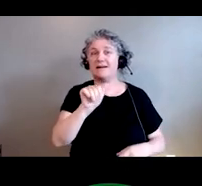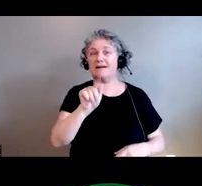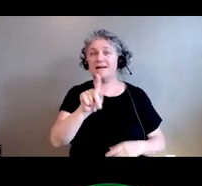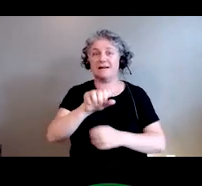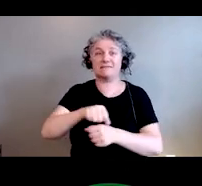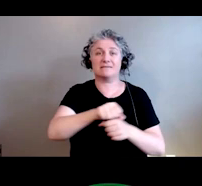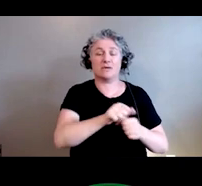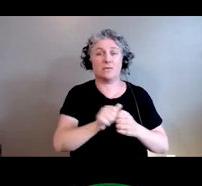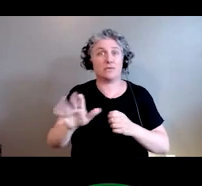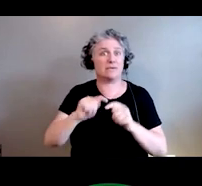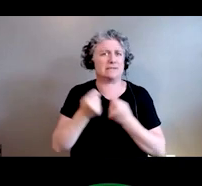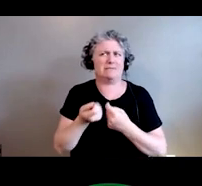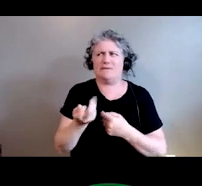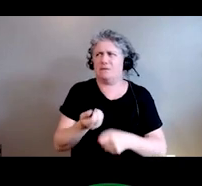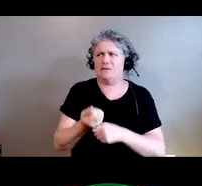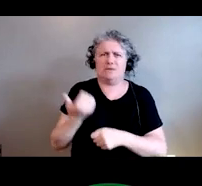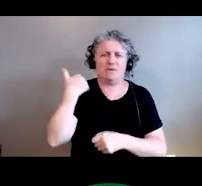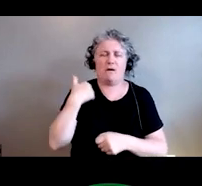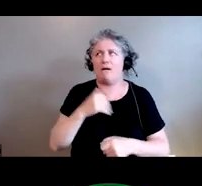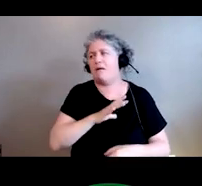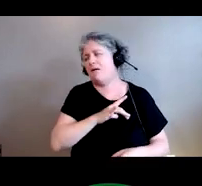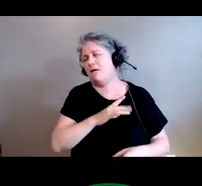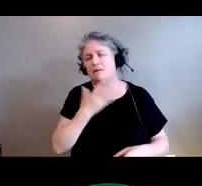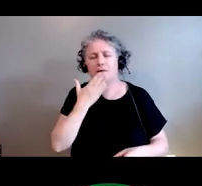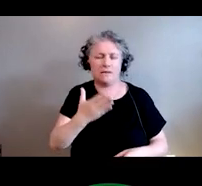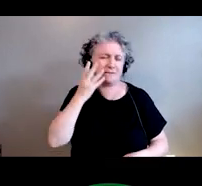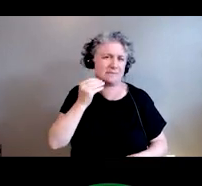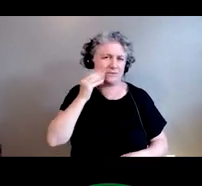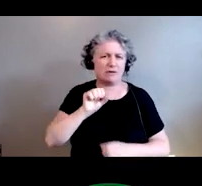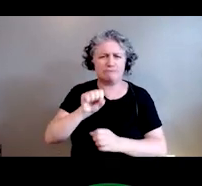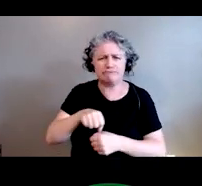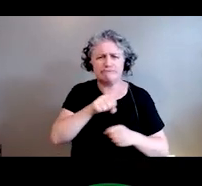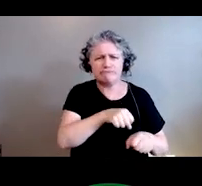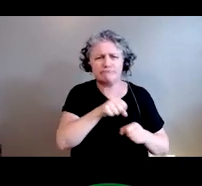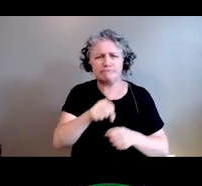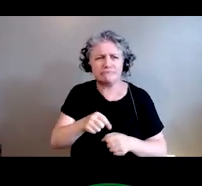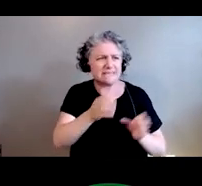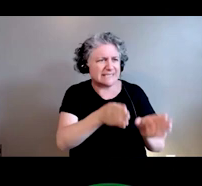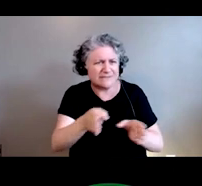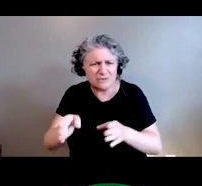of years ago and it was. Such a great experience and getting to talk to the individuals and families about how